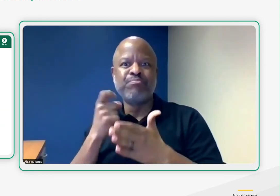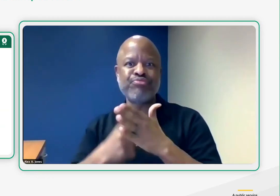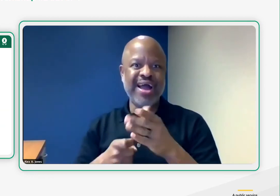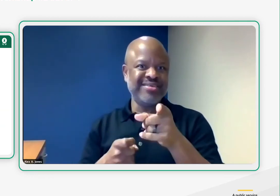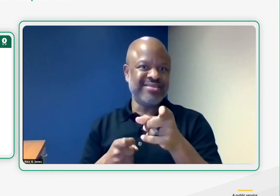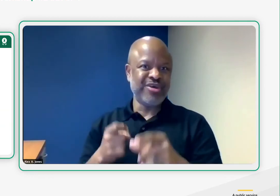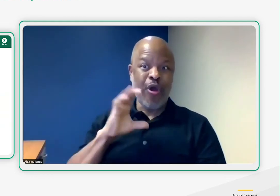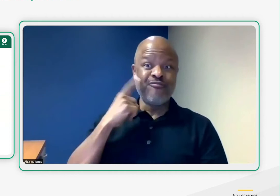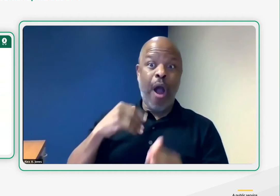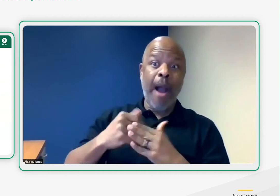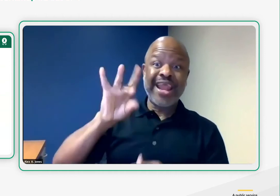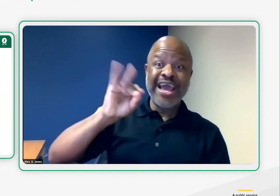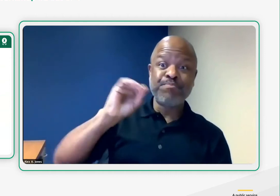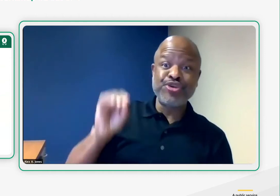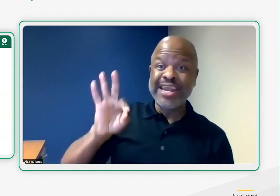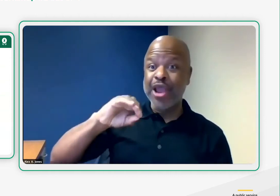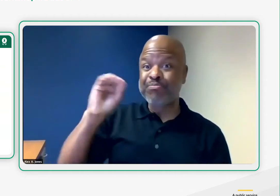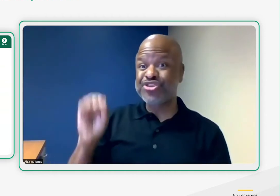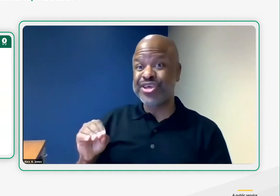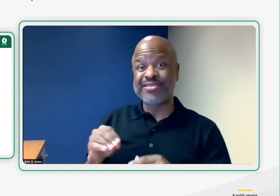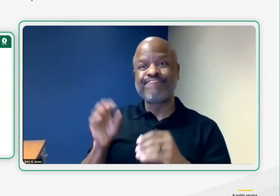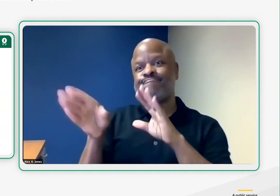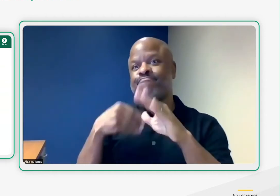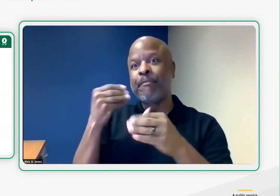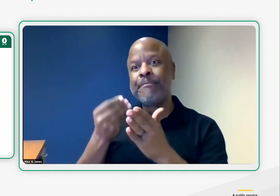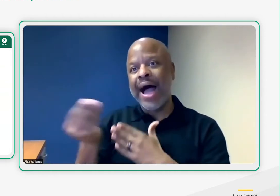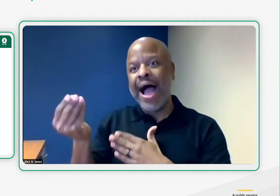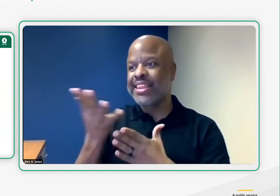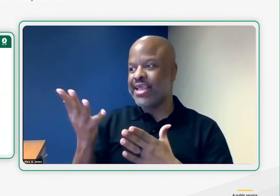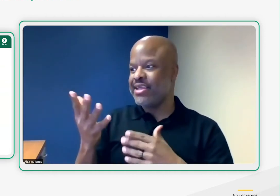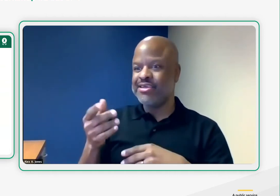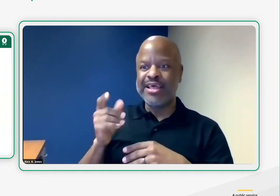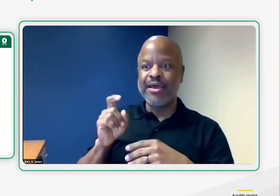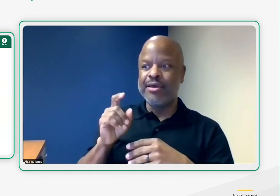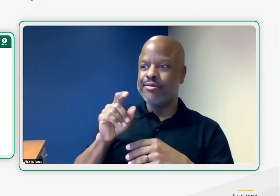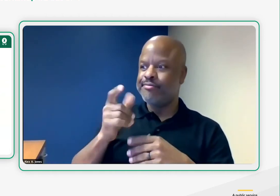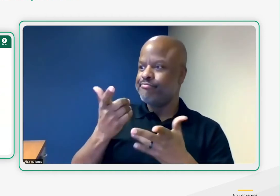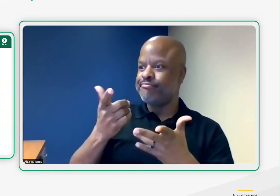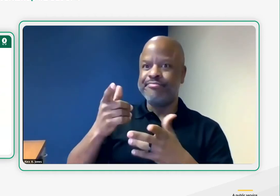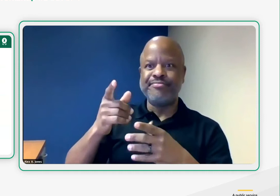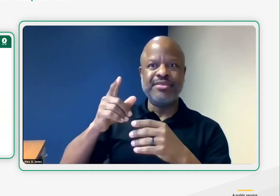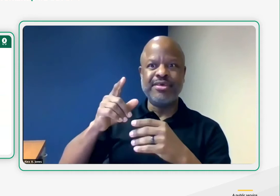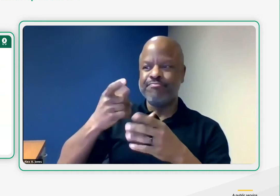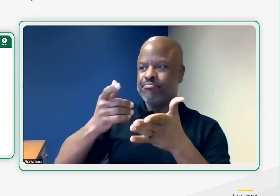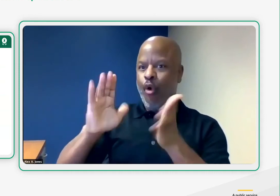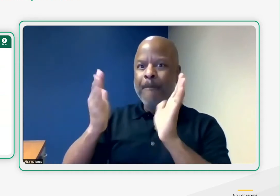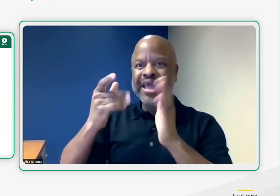that I bought the best price for me, so that I could save 80 - 90%.